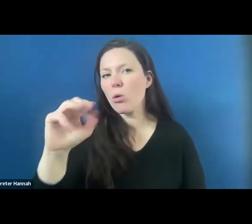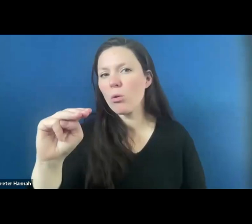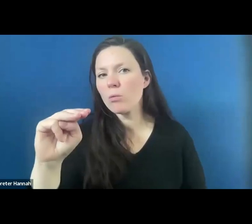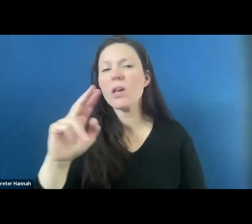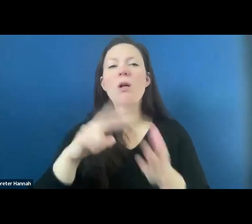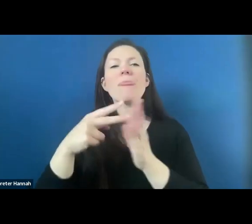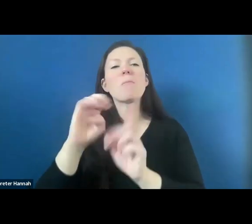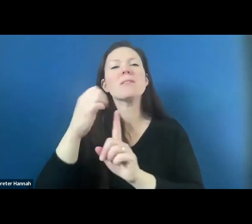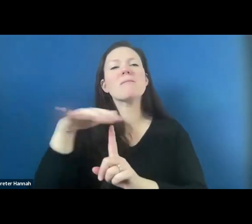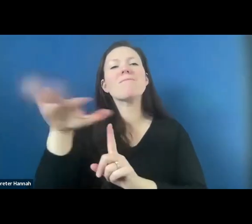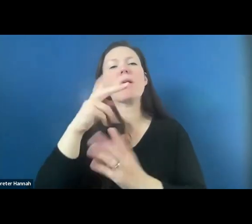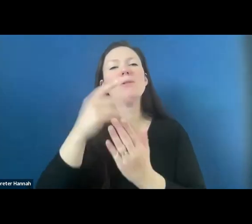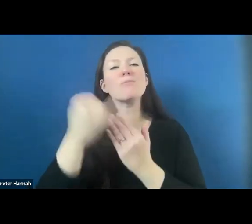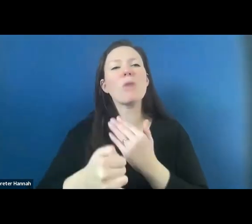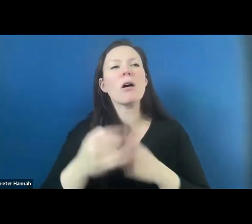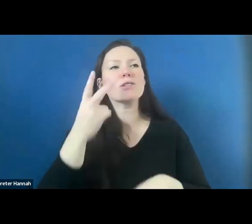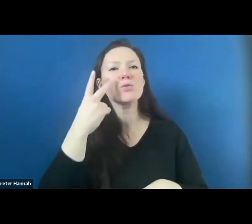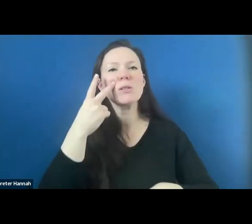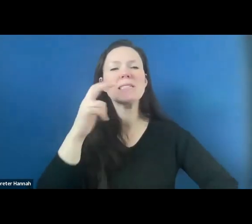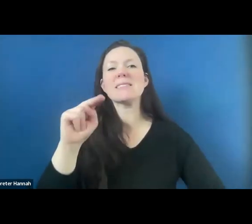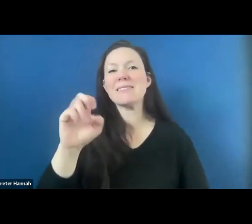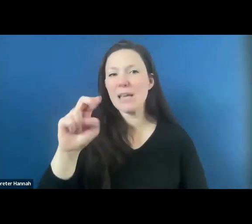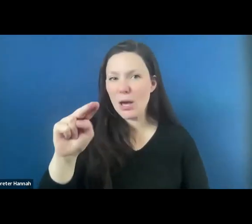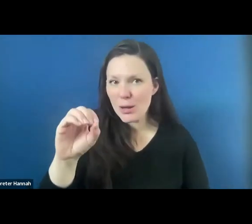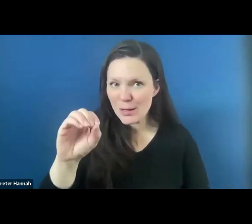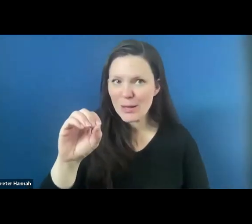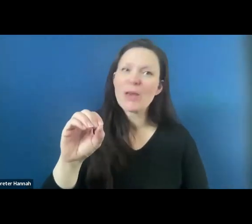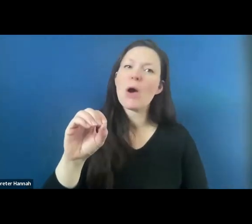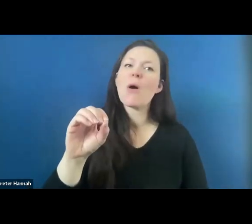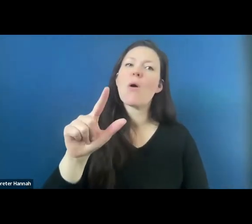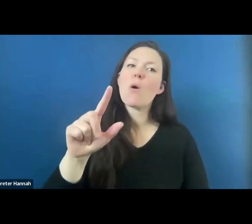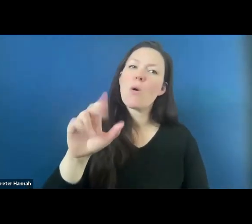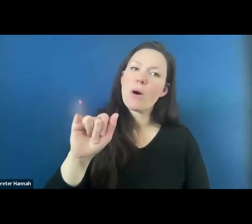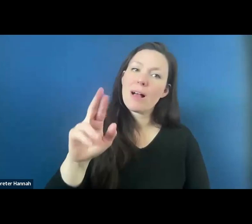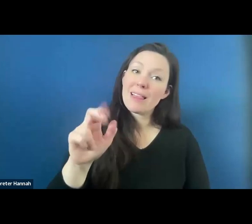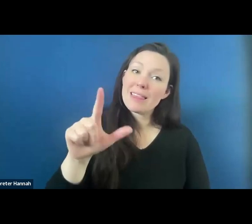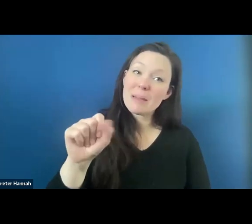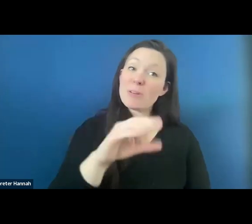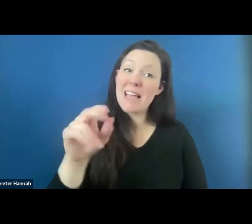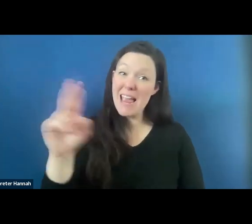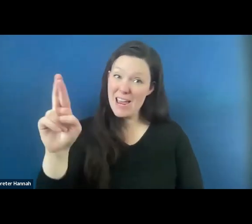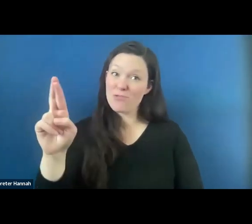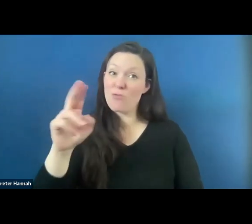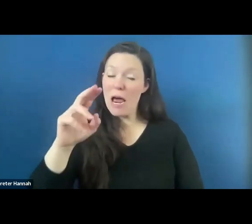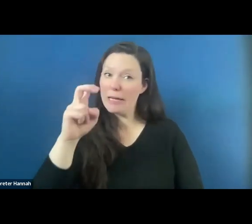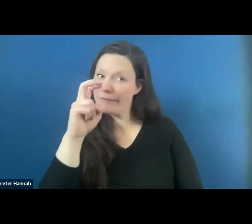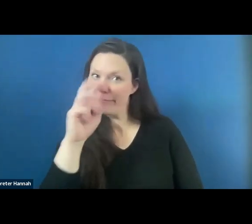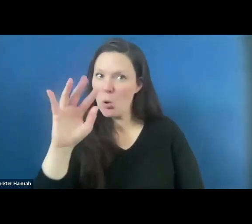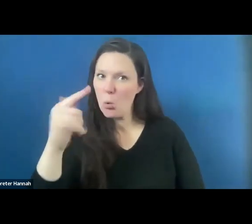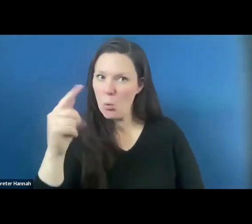that we see neoliberals and right wingers and a lot in the mainstream environmental justice movement, quite frankly,